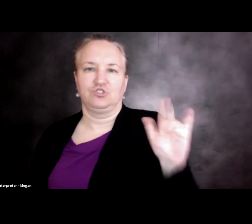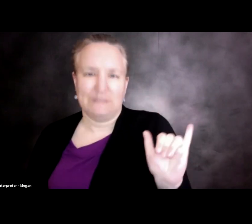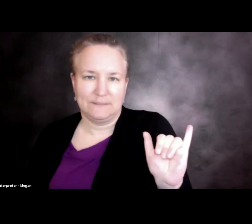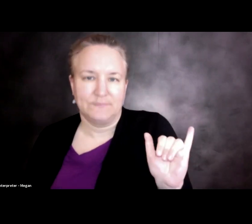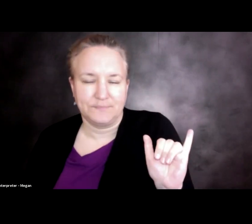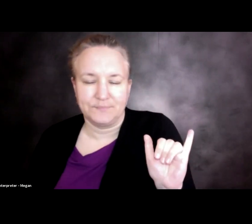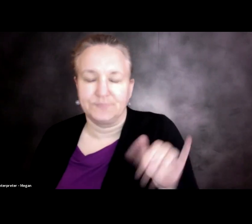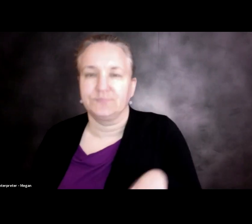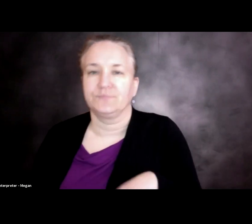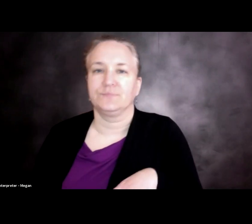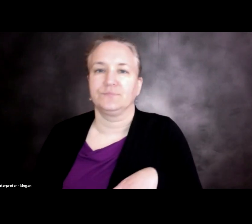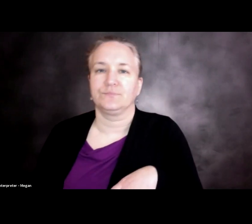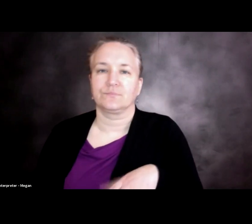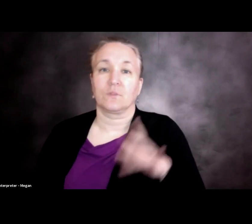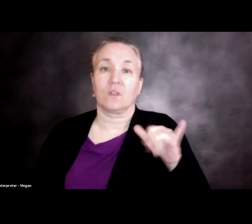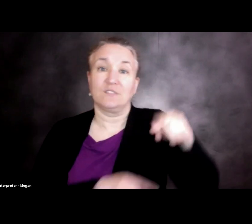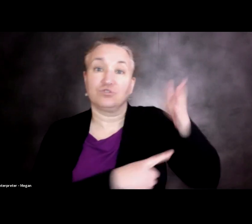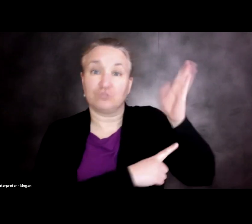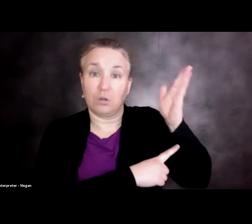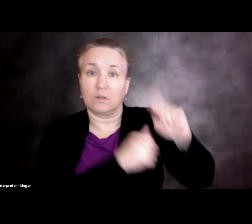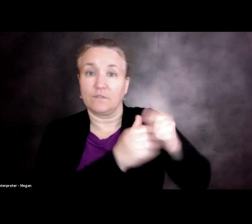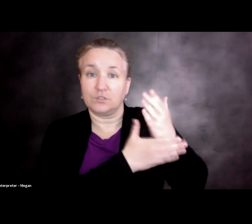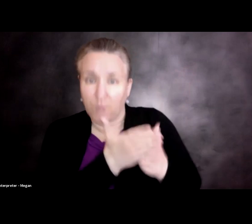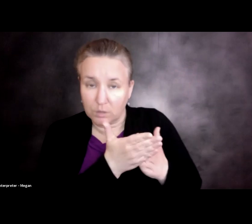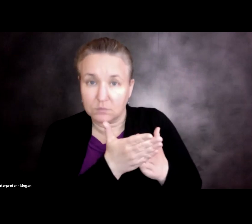In the first part of this talk, I'm going to be pulling from my reflections